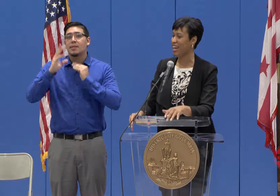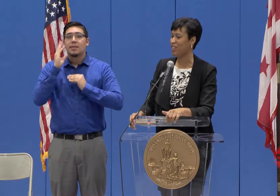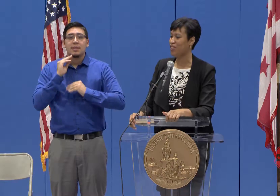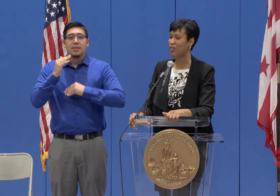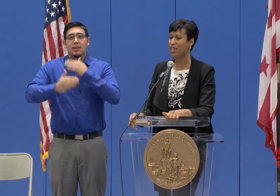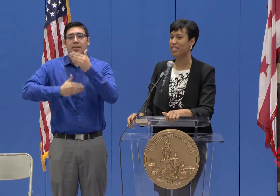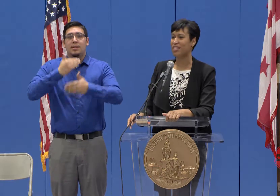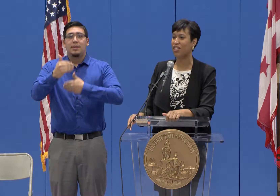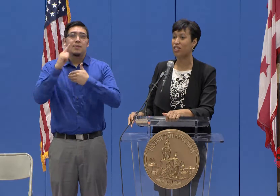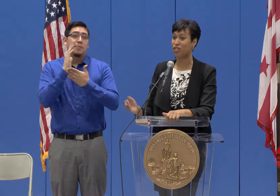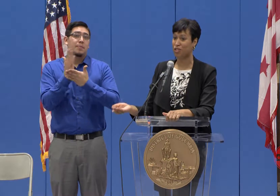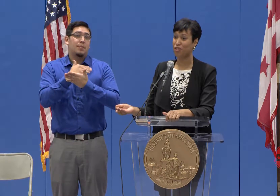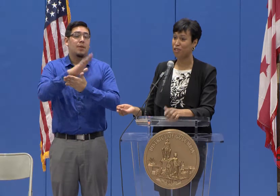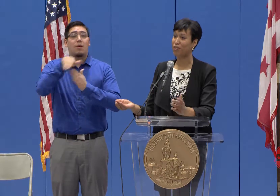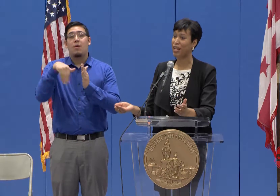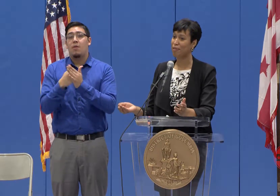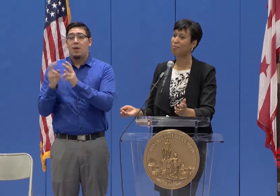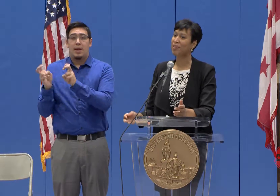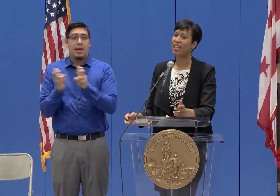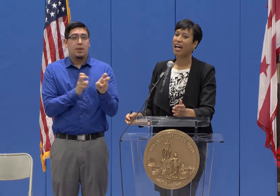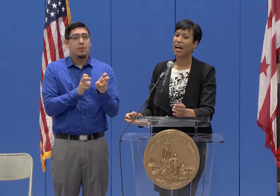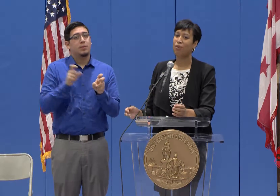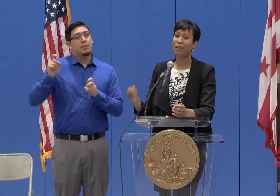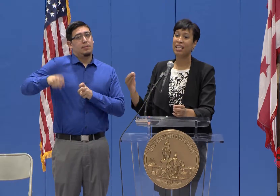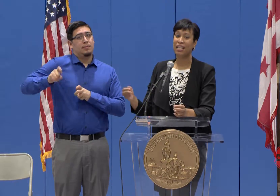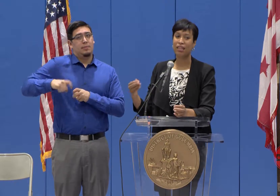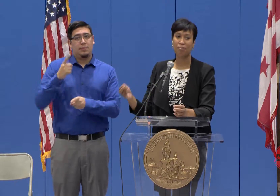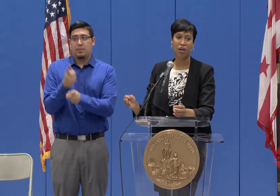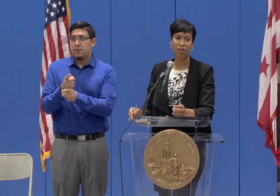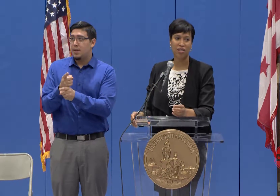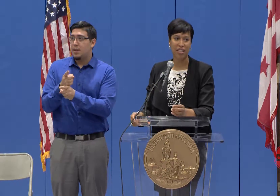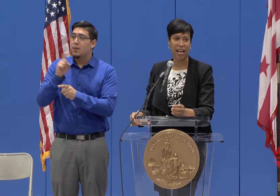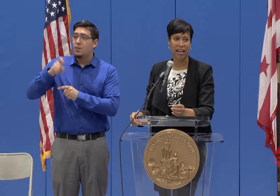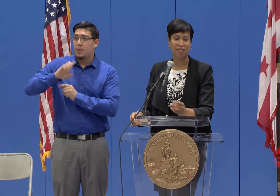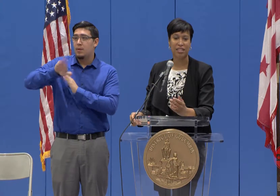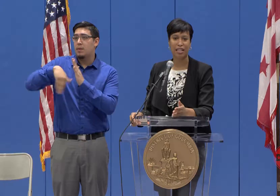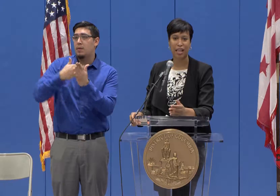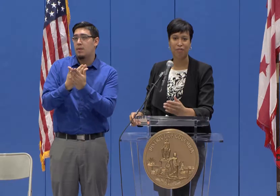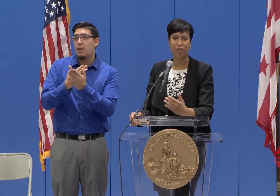CATEGORIES ARE DESERVING, RIGHT? WE NEED THEM ALL TO HAVE A SAFE